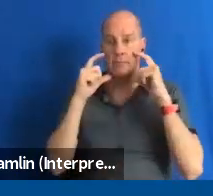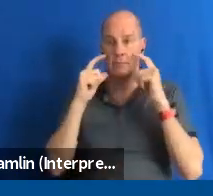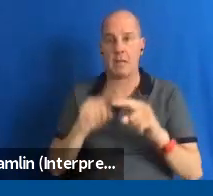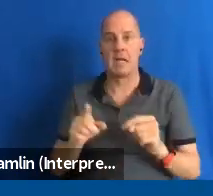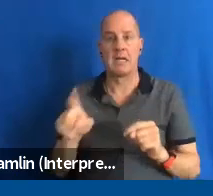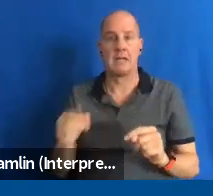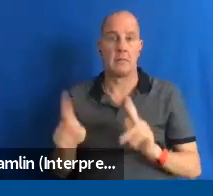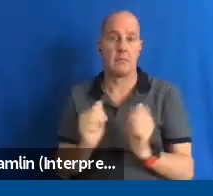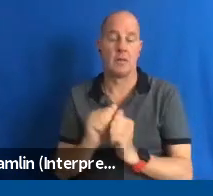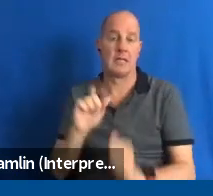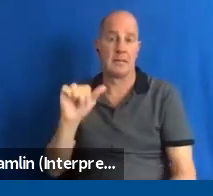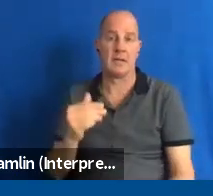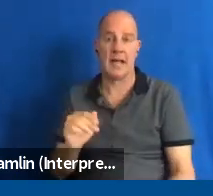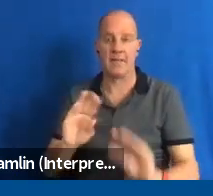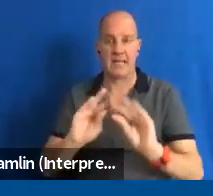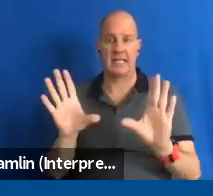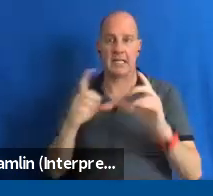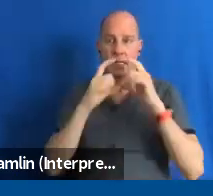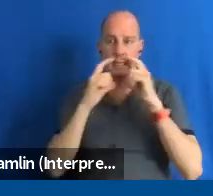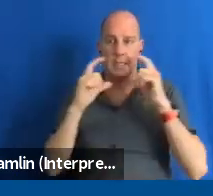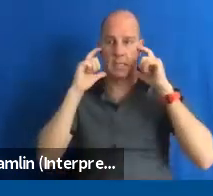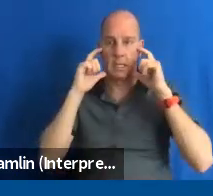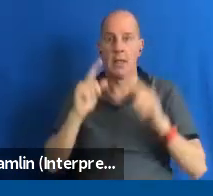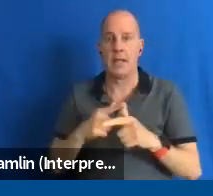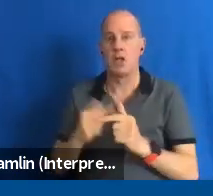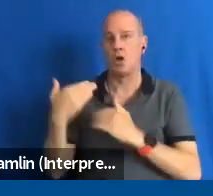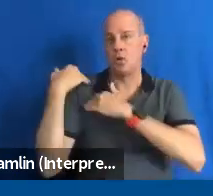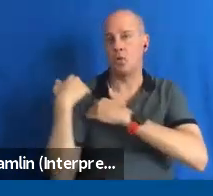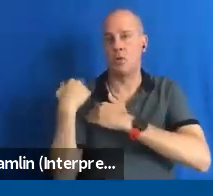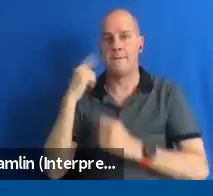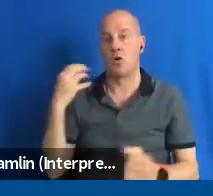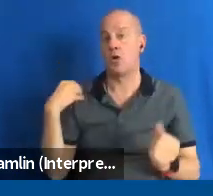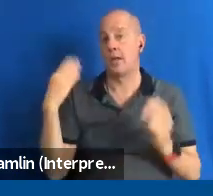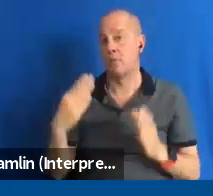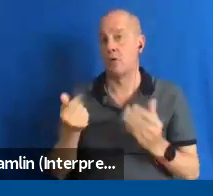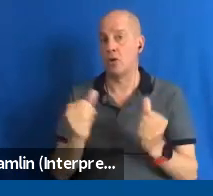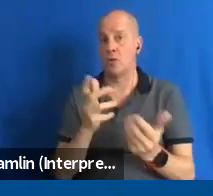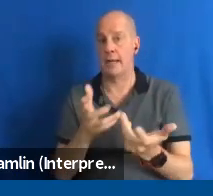disabilities, there is a duty on them to try to accommodate. So maybe it does mean clear face